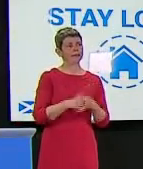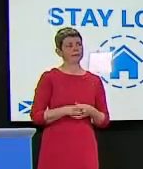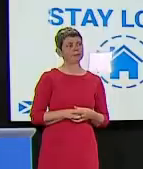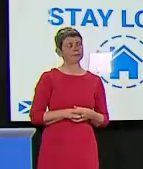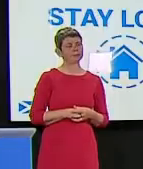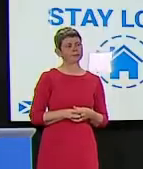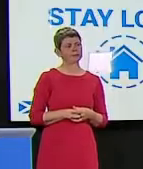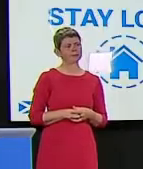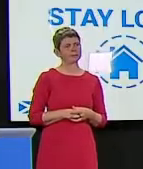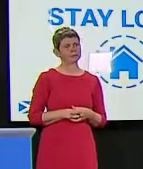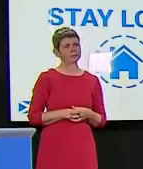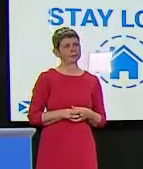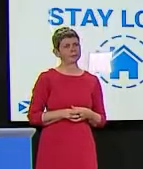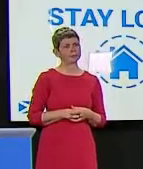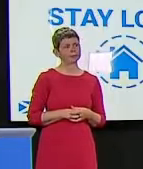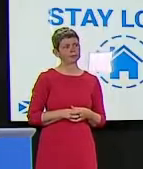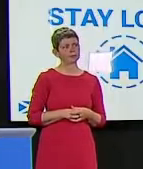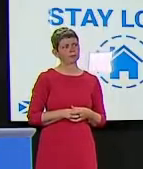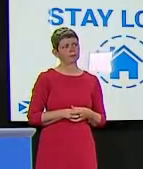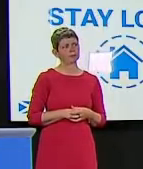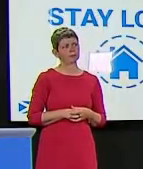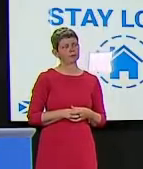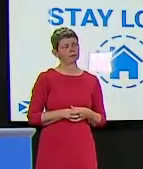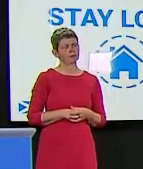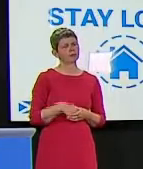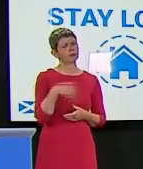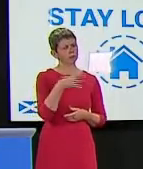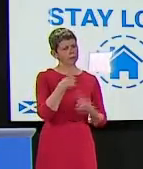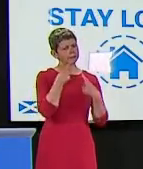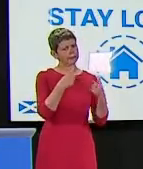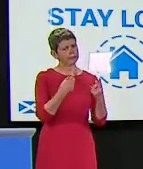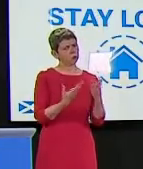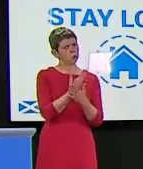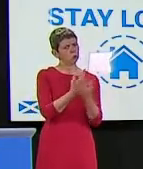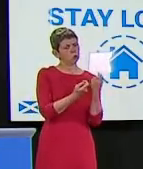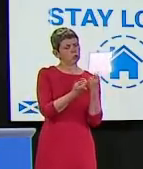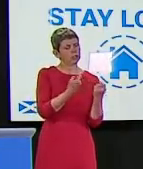thanks first minister in terms of the changes you've announced today about outdoor meetings